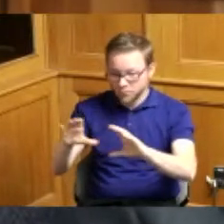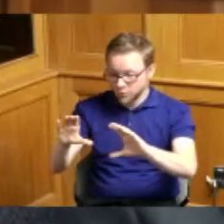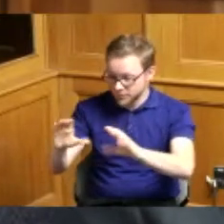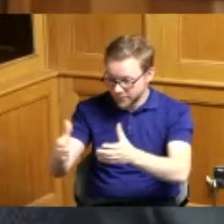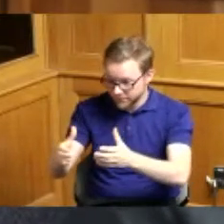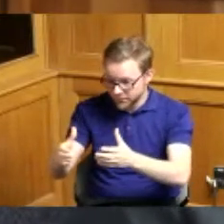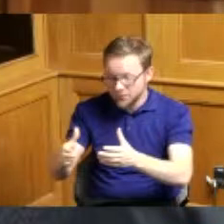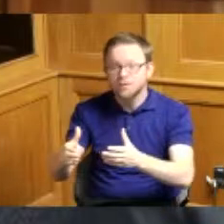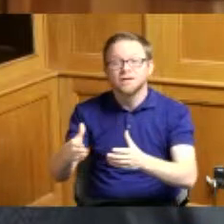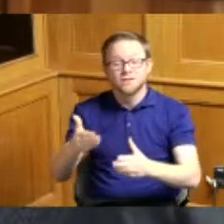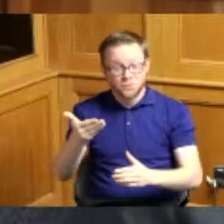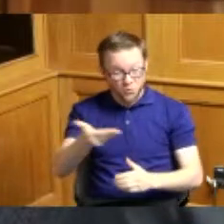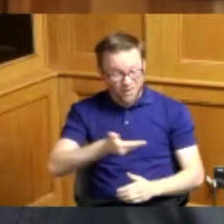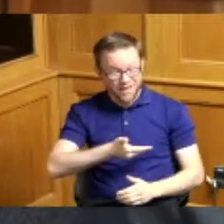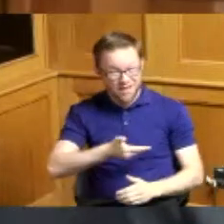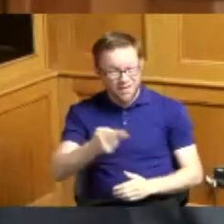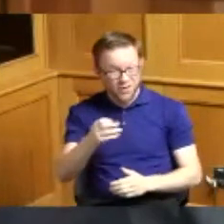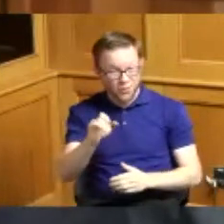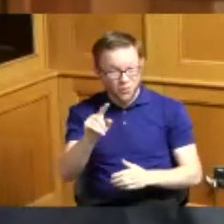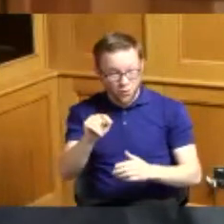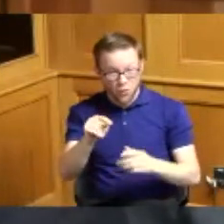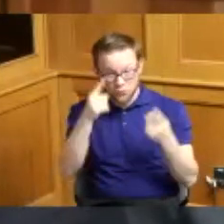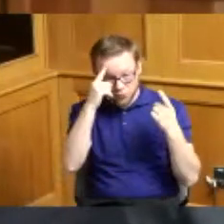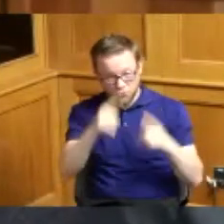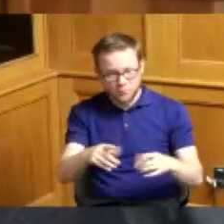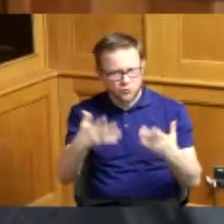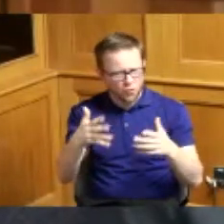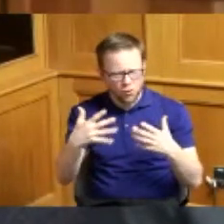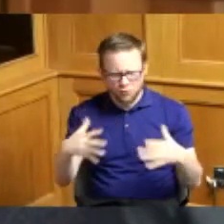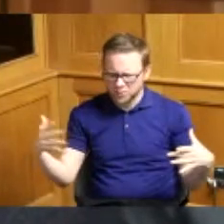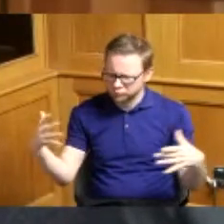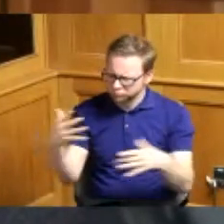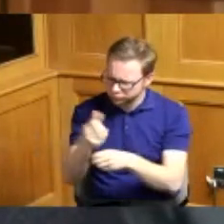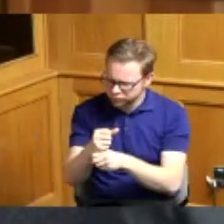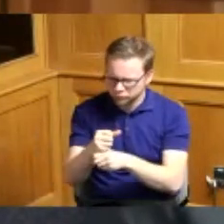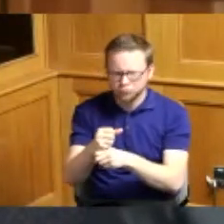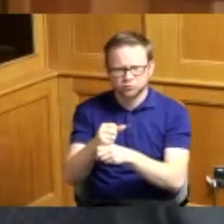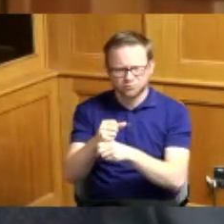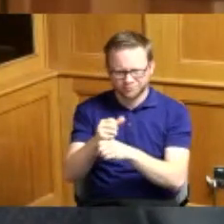a comprehensive fundraising plan that will be developed to address all of FIFA's requirements